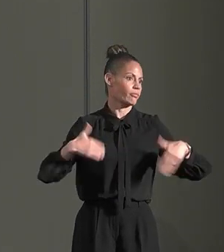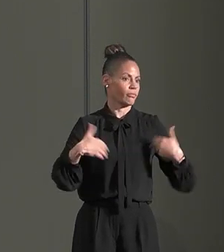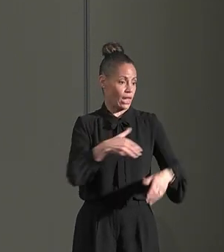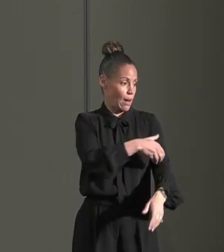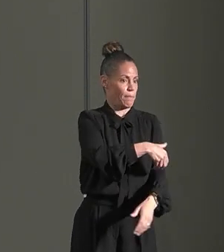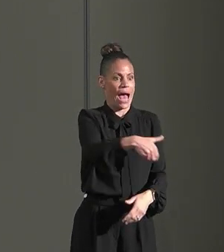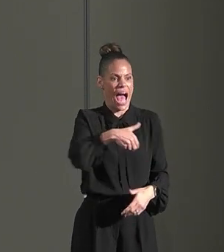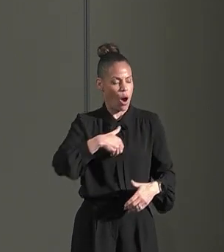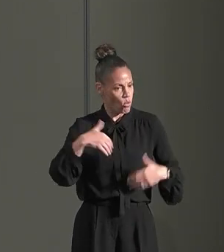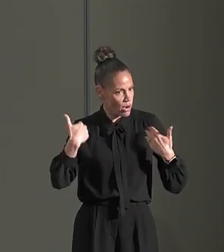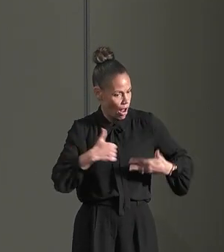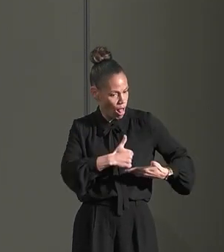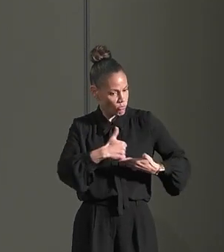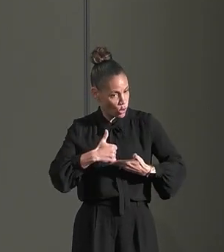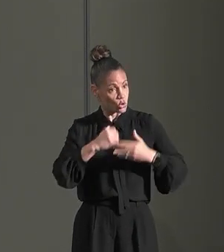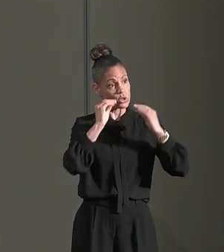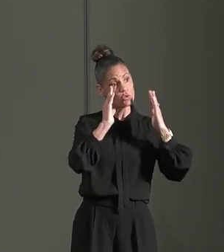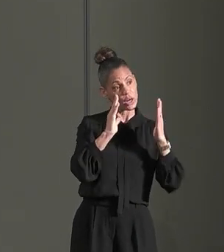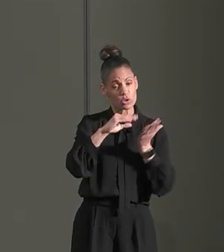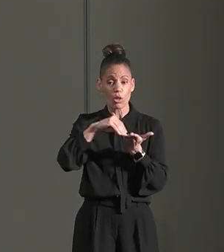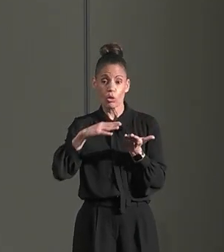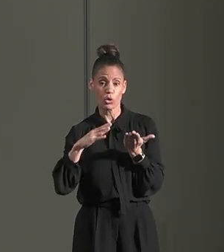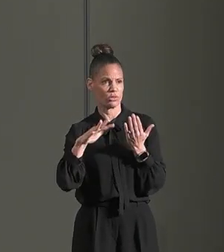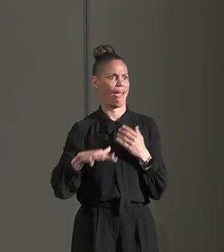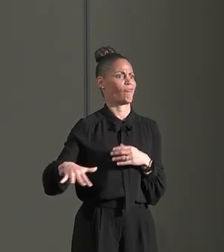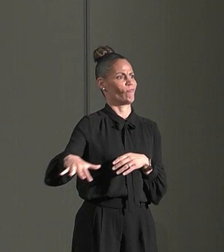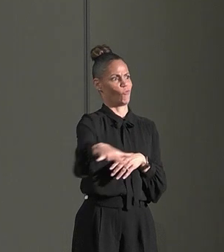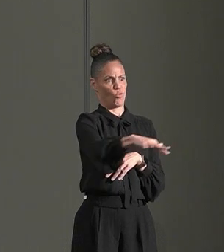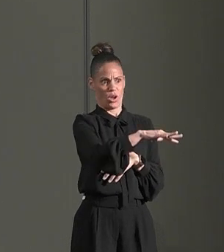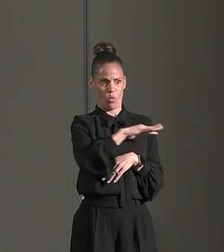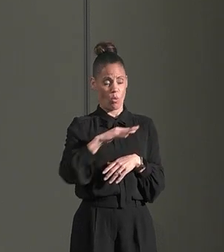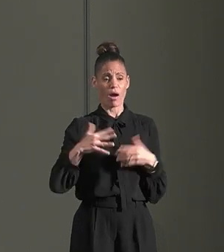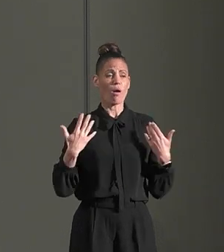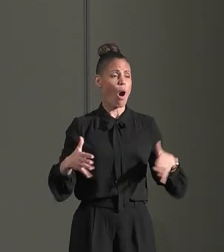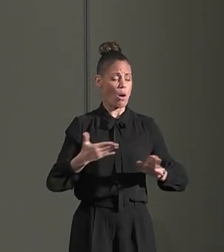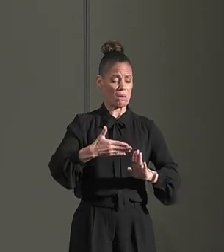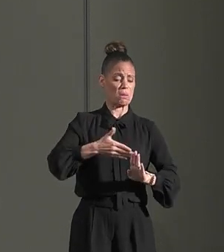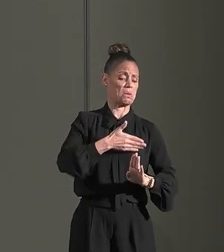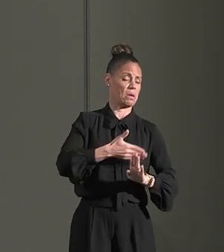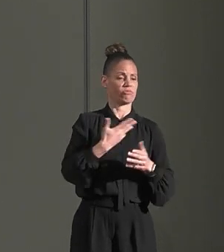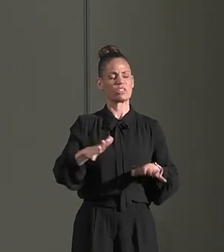to learners and instructors everywhere I know the information up front and publishing industry is